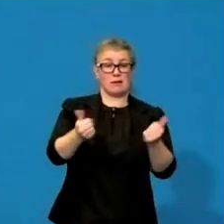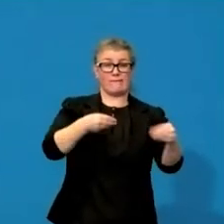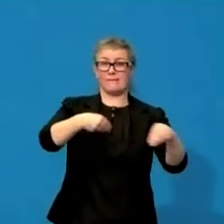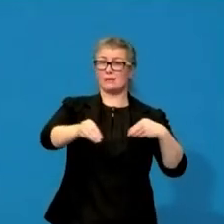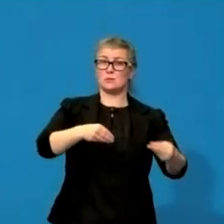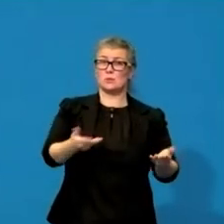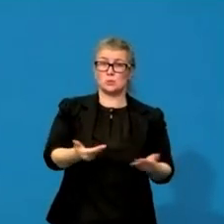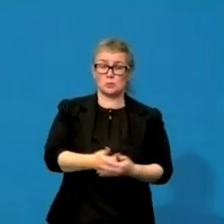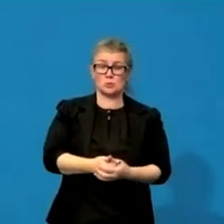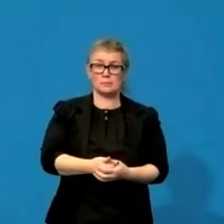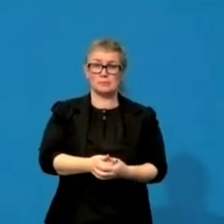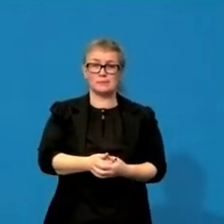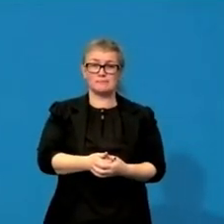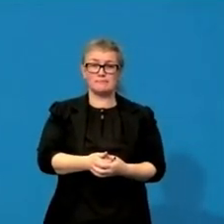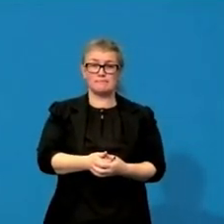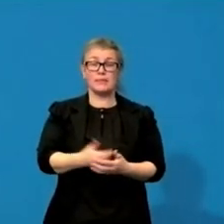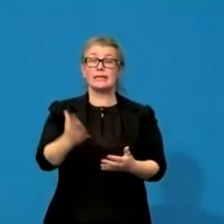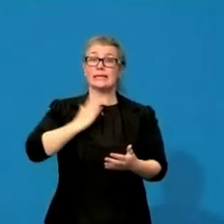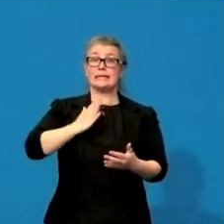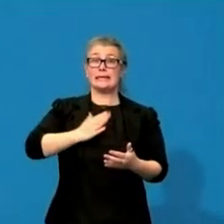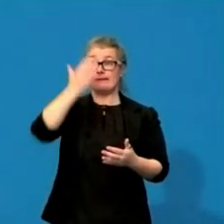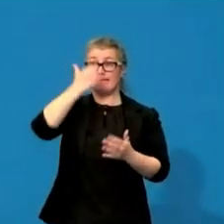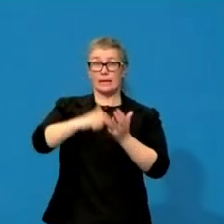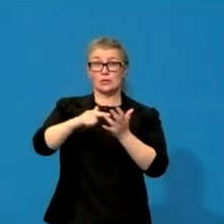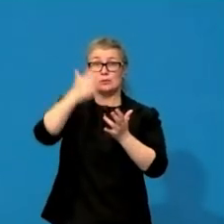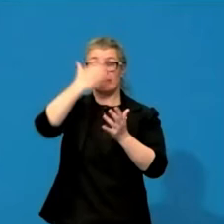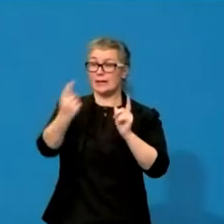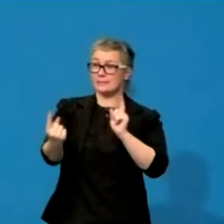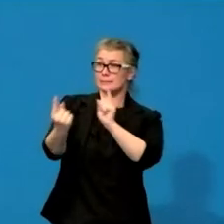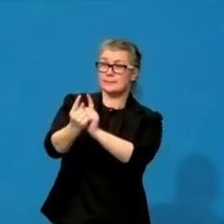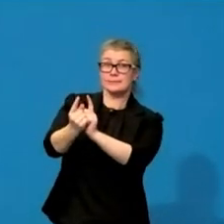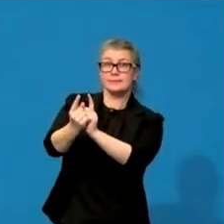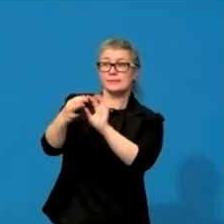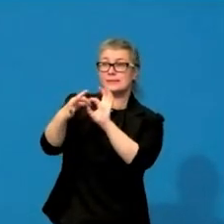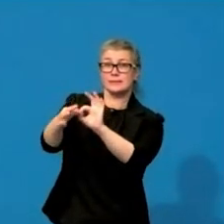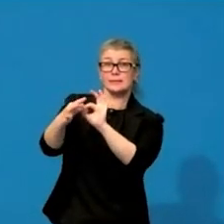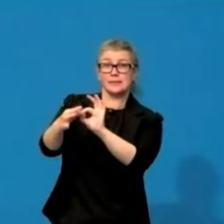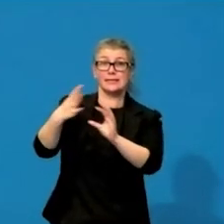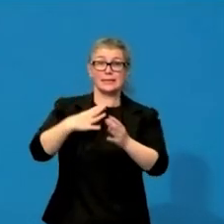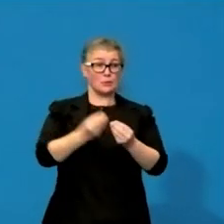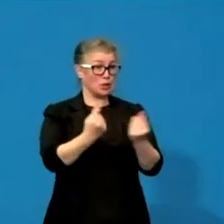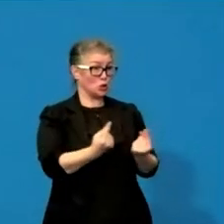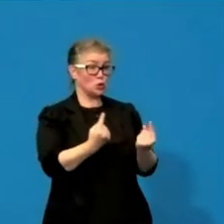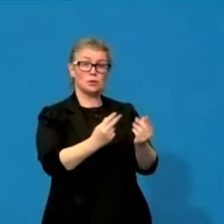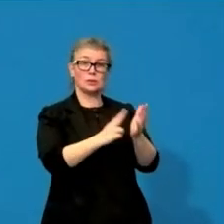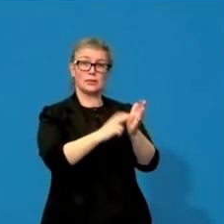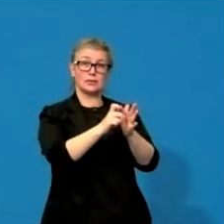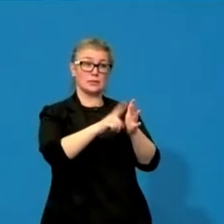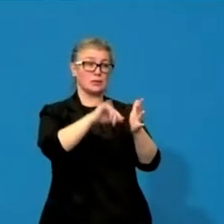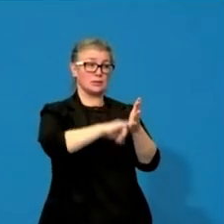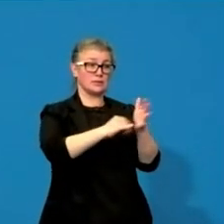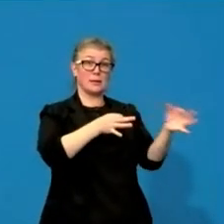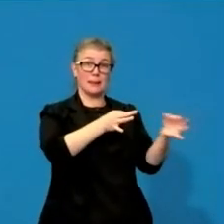face-to-face engagement with NDIA planners, and inadequate cultural safety and cultural